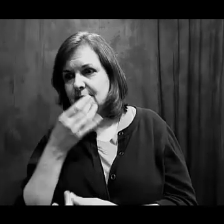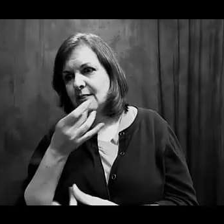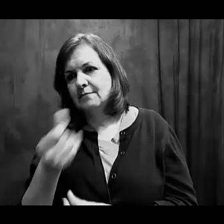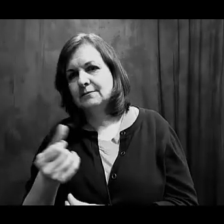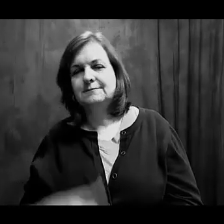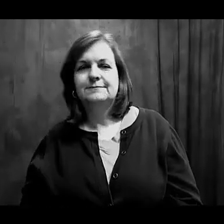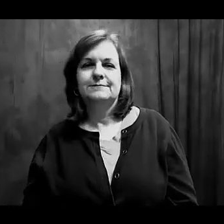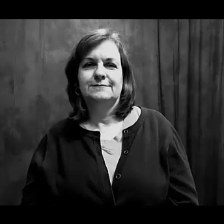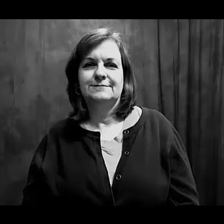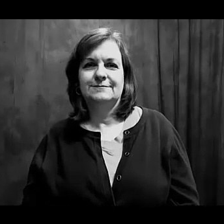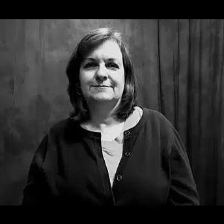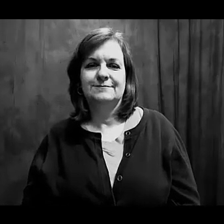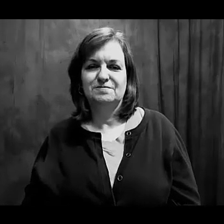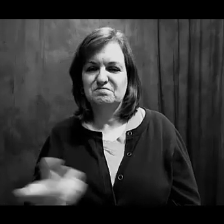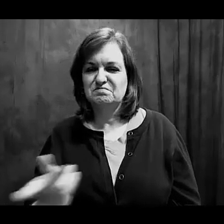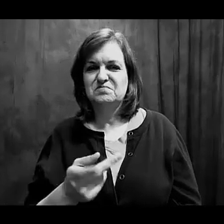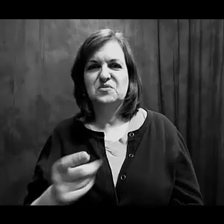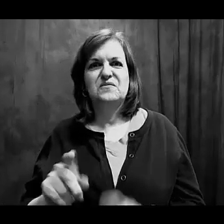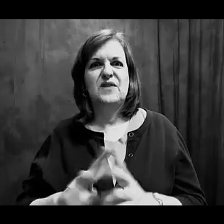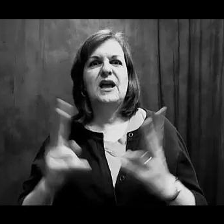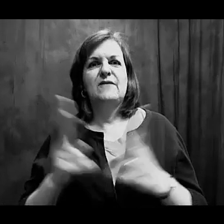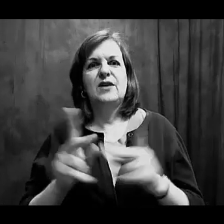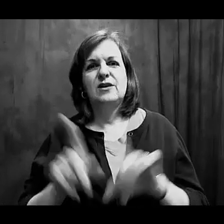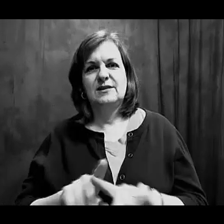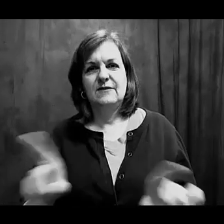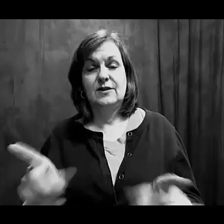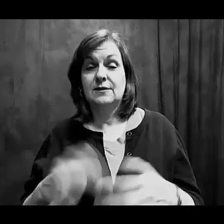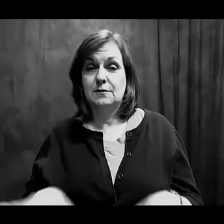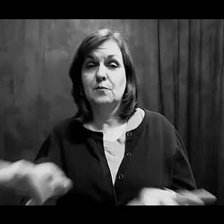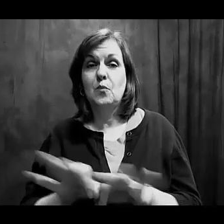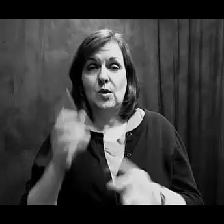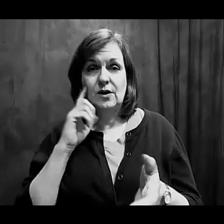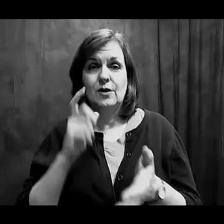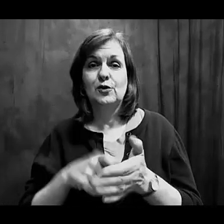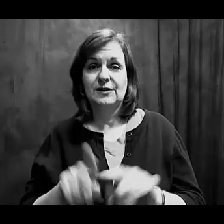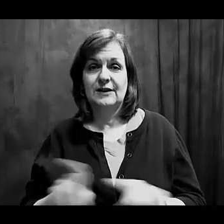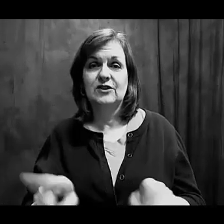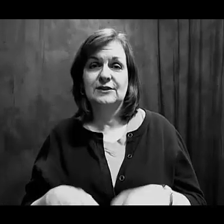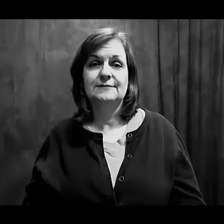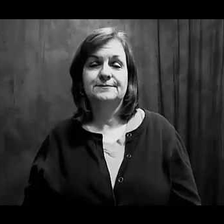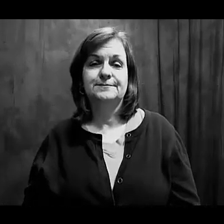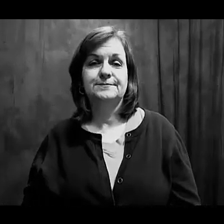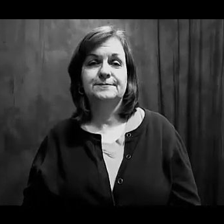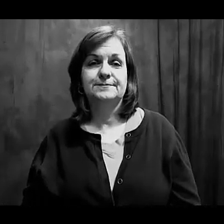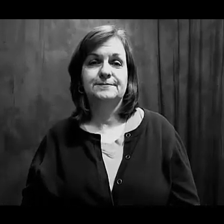that's a very important distinction!